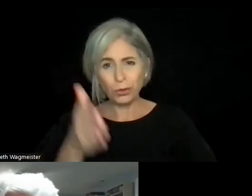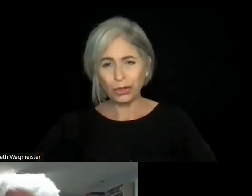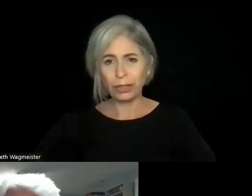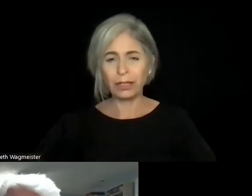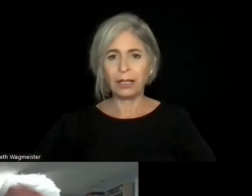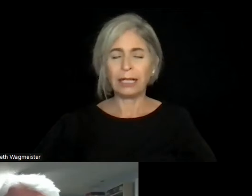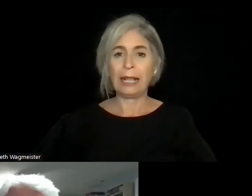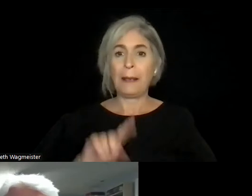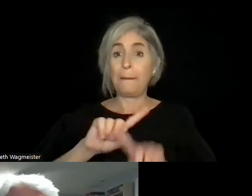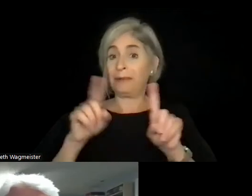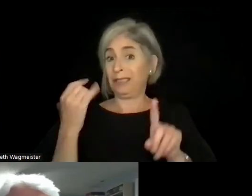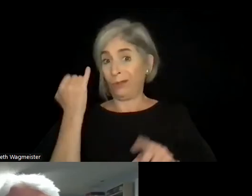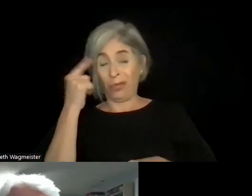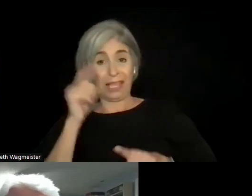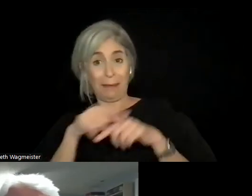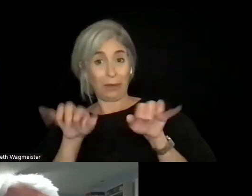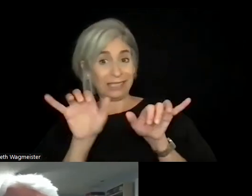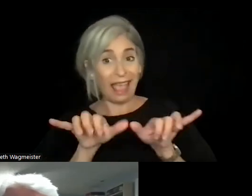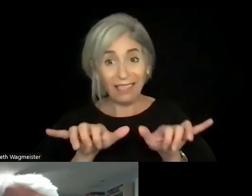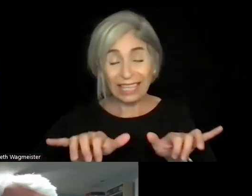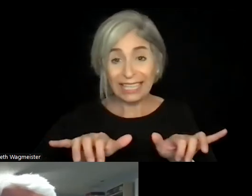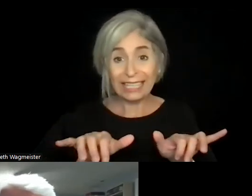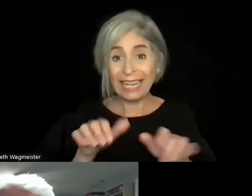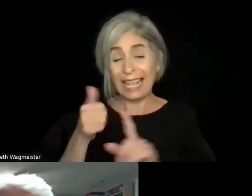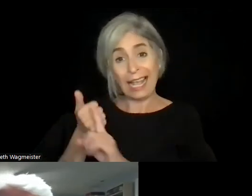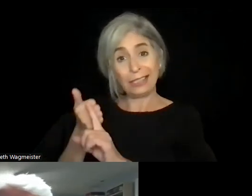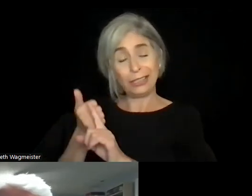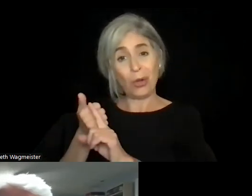20, 30 years to reach these things although reaching them